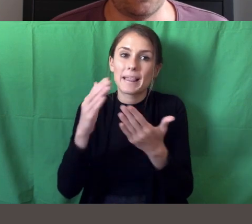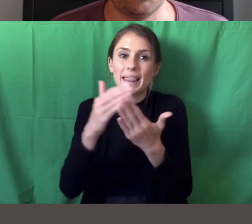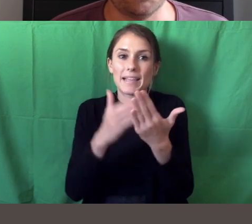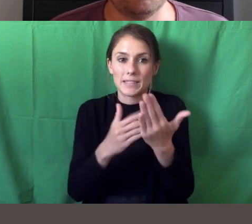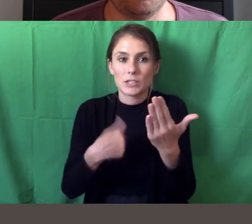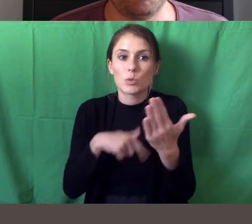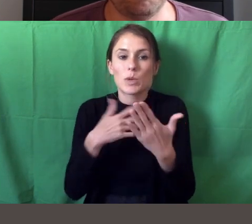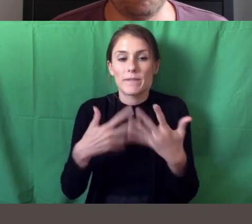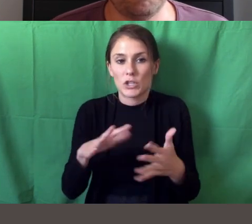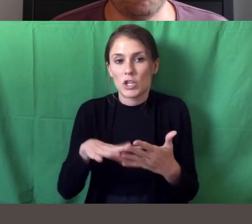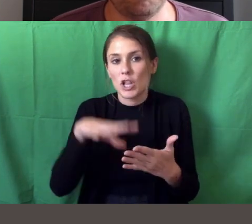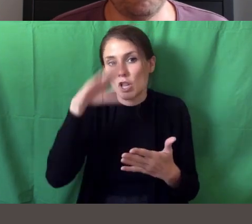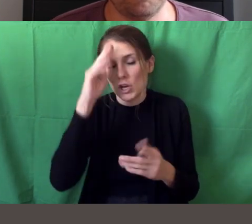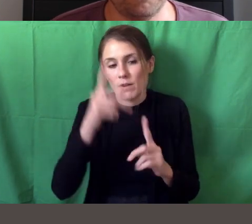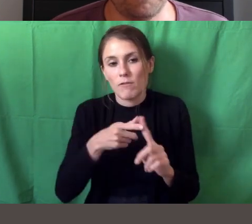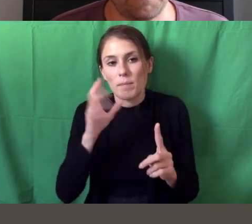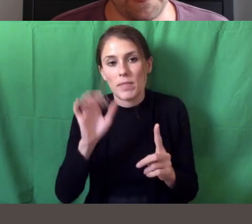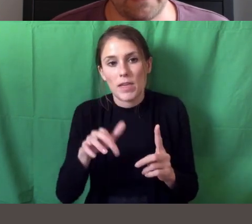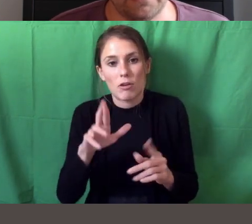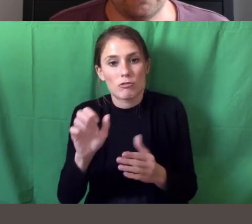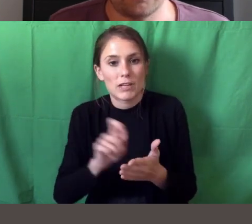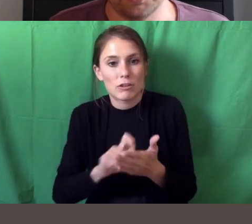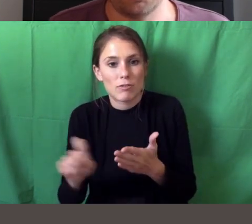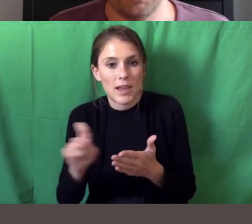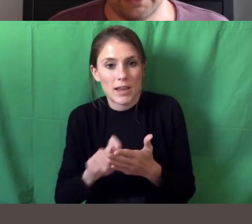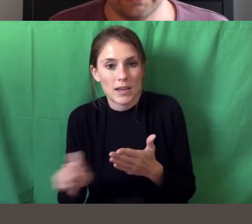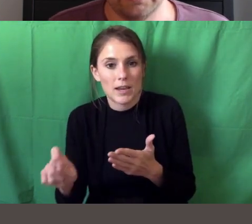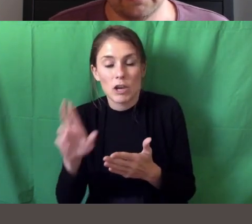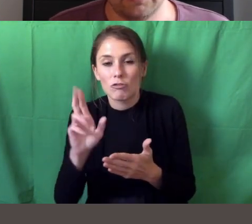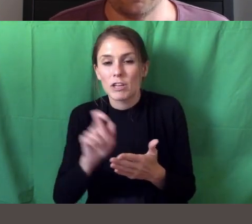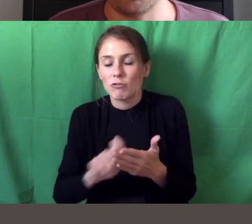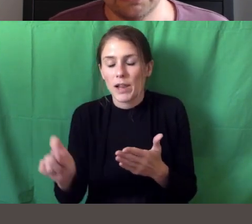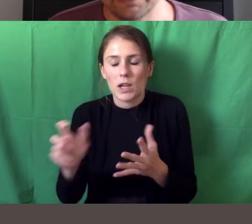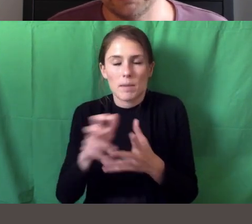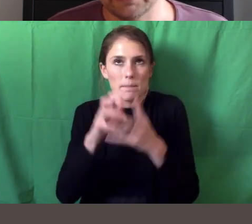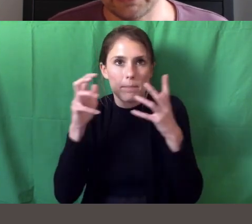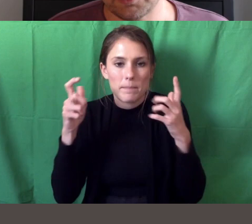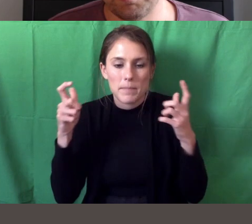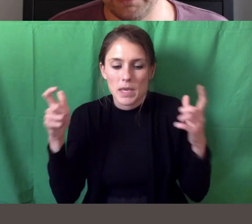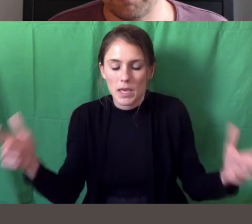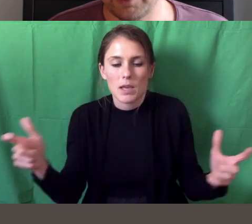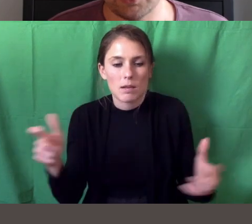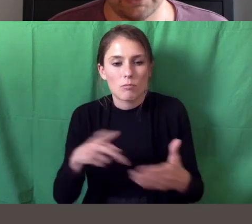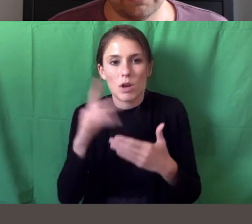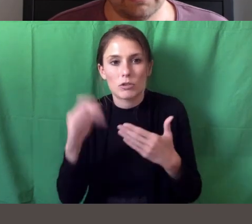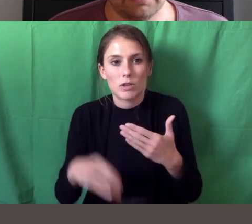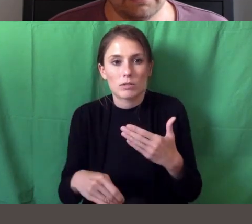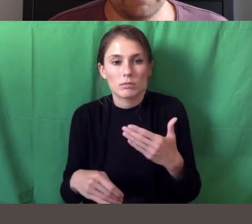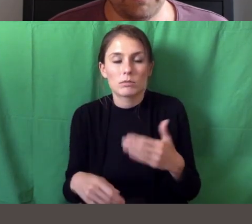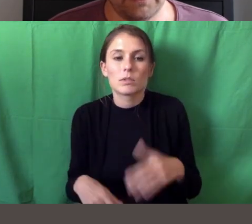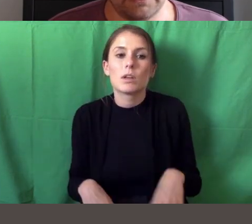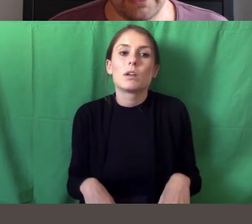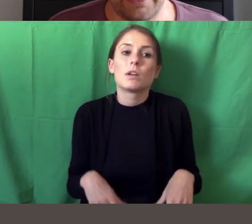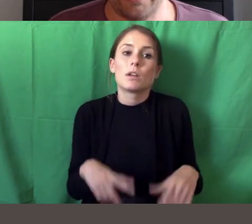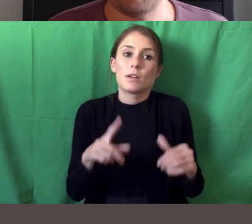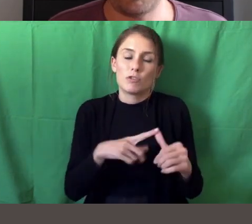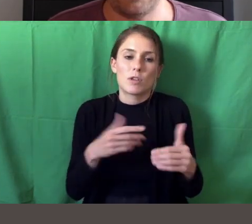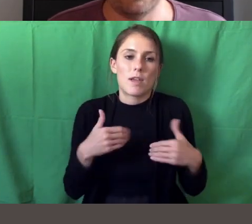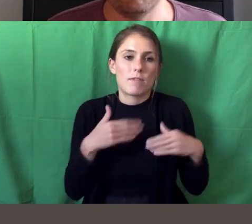There are also some lessons learned from the rewrite, of from rewriting such a big project.